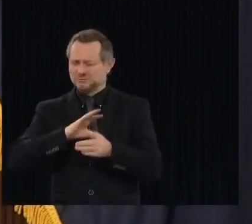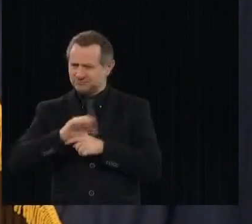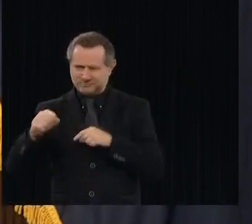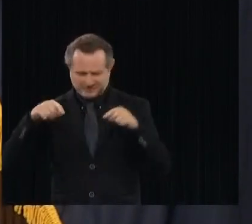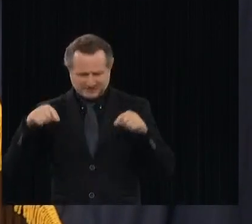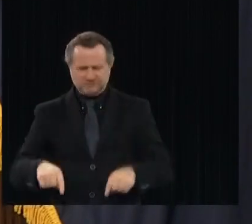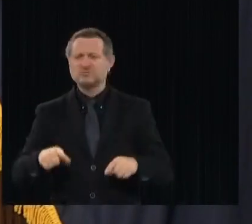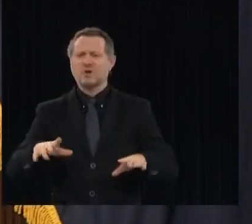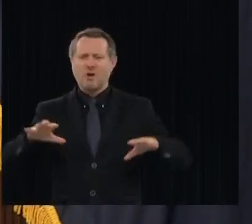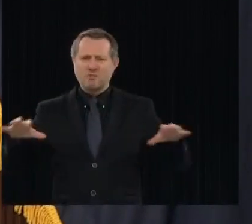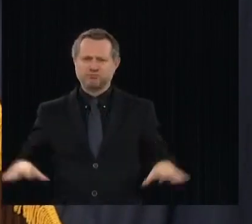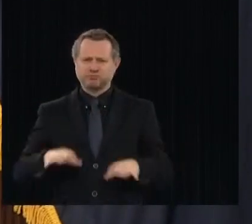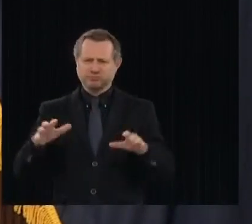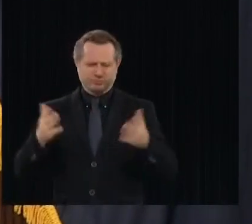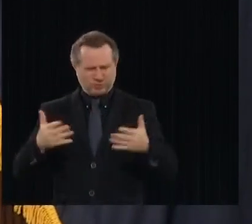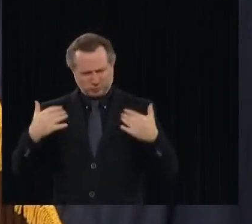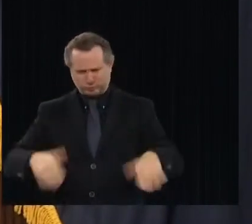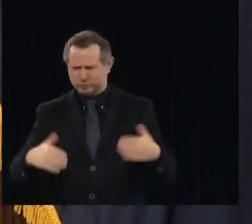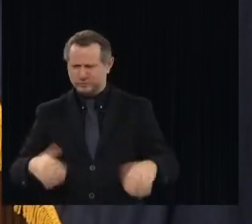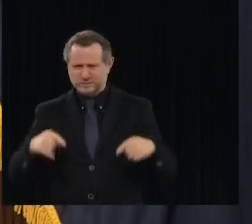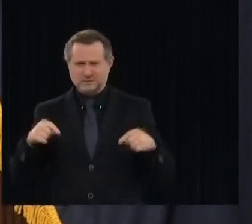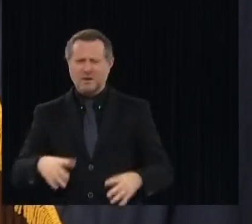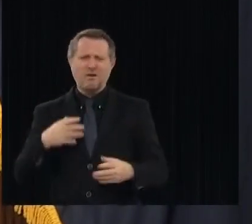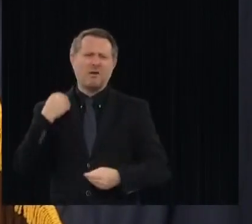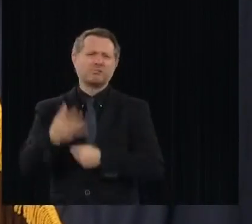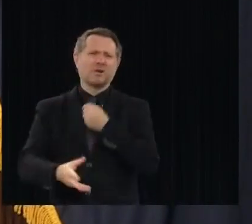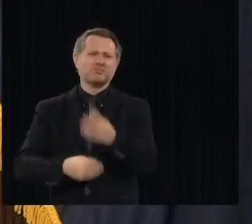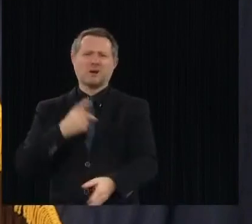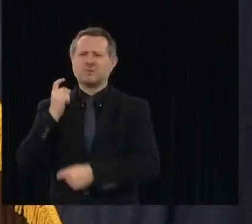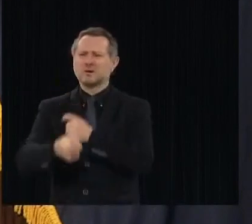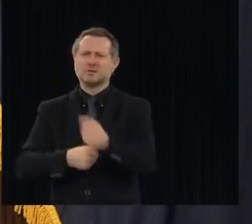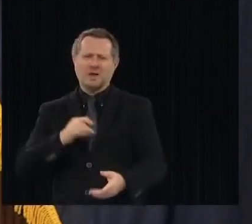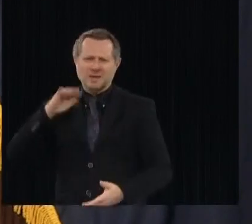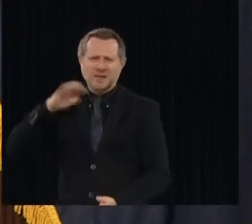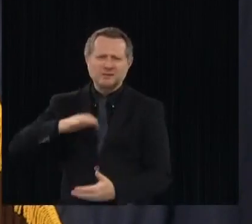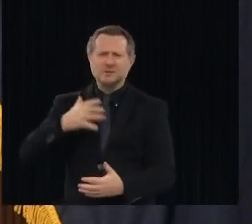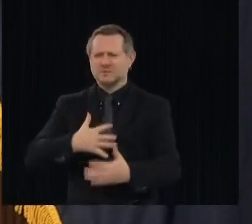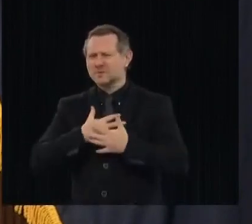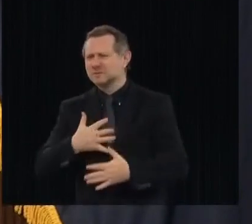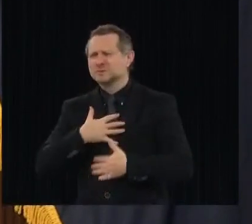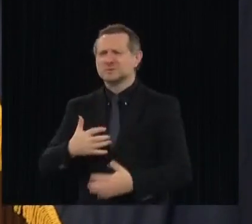BEST DOCTORS, BEST NURSES WHO